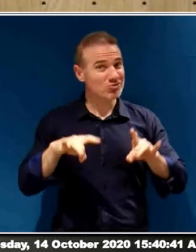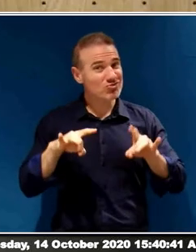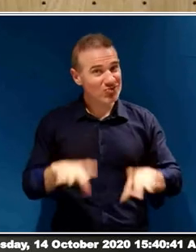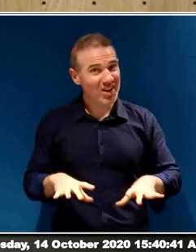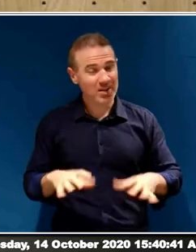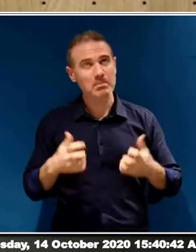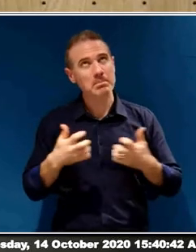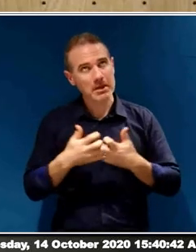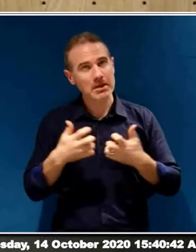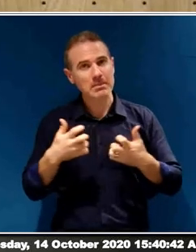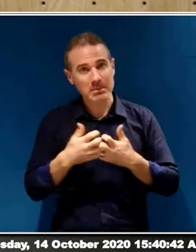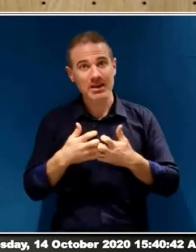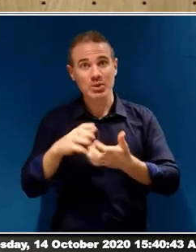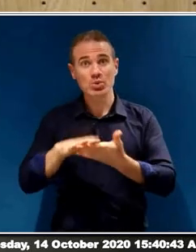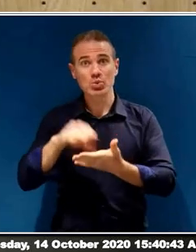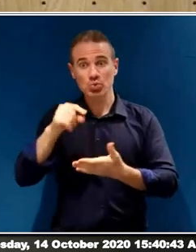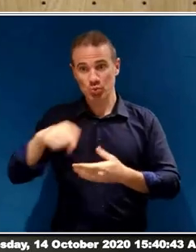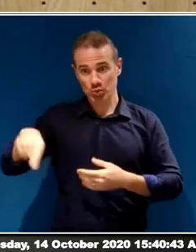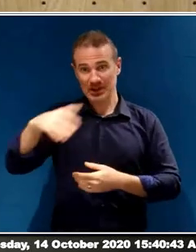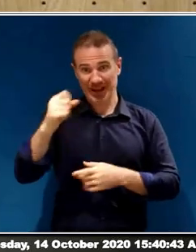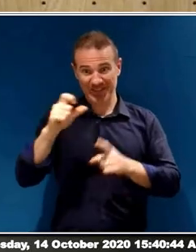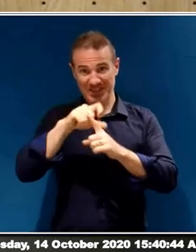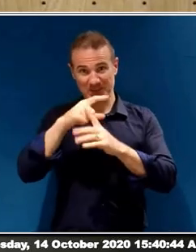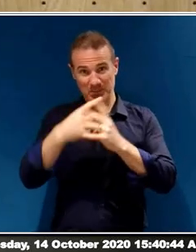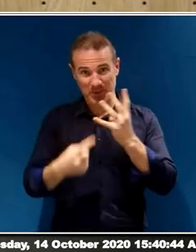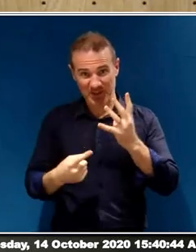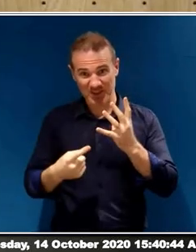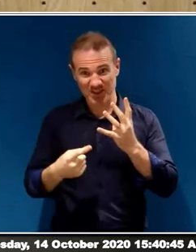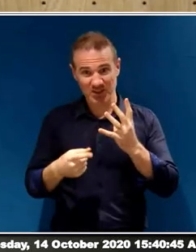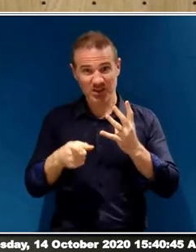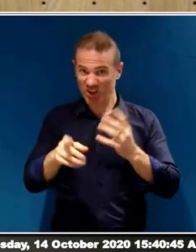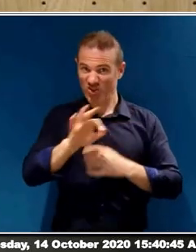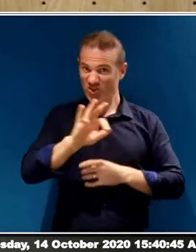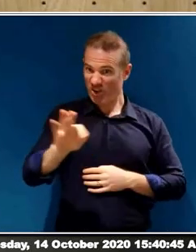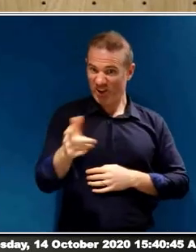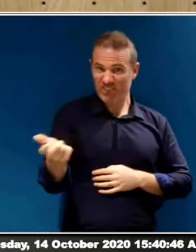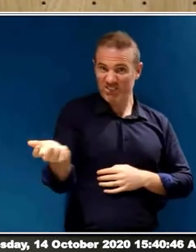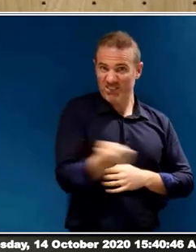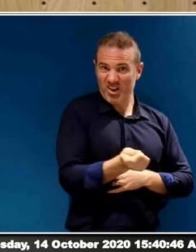their individual education plan meeting, and they're not consulted about the